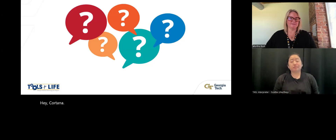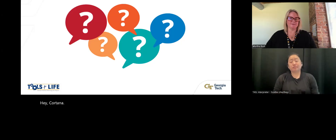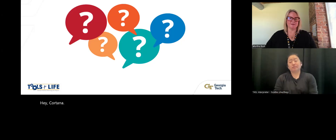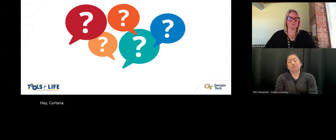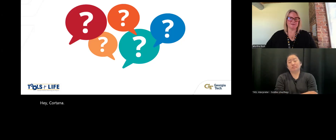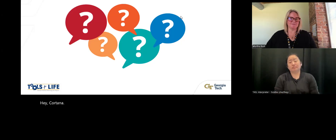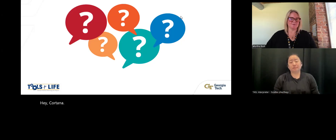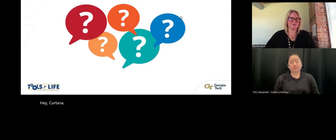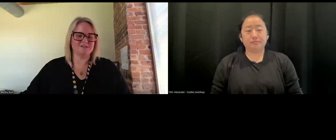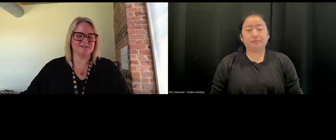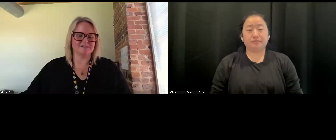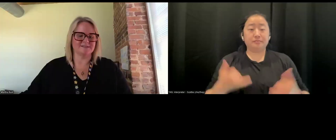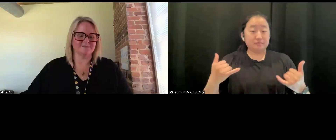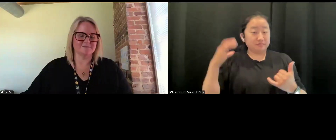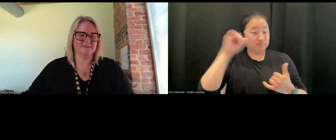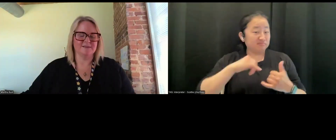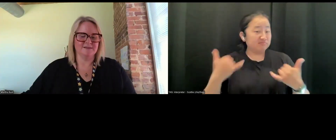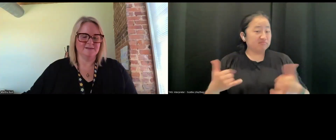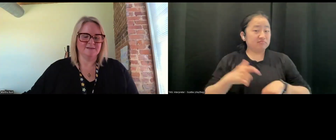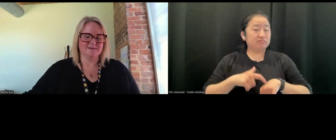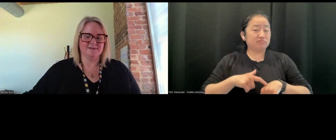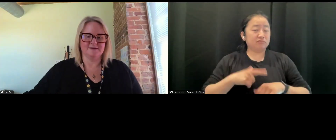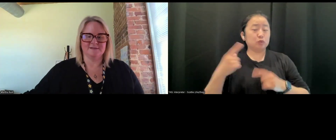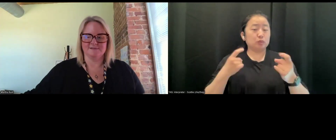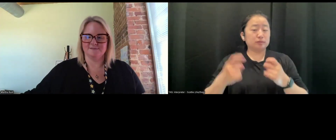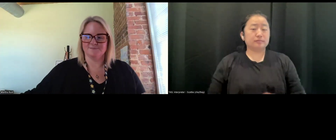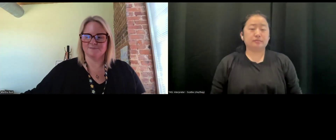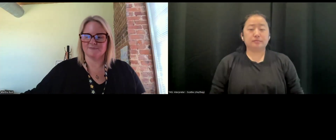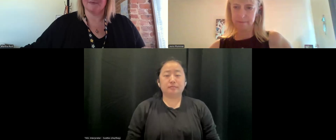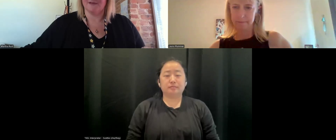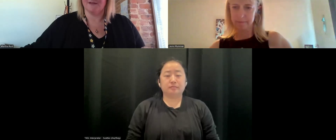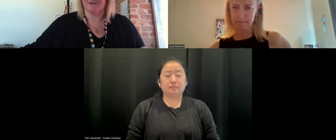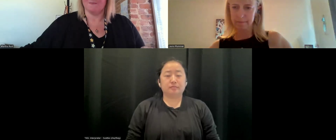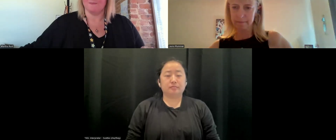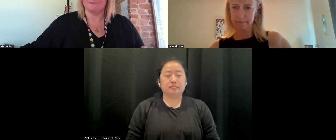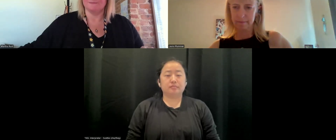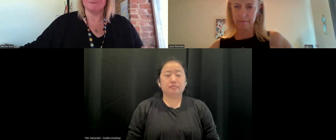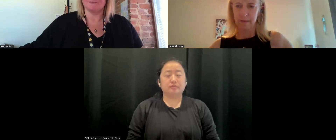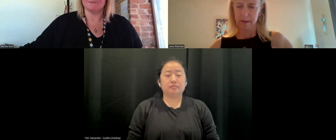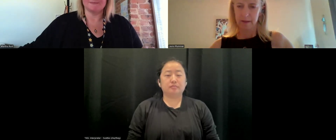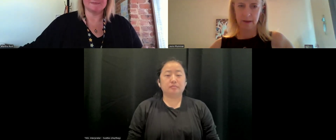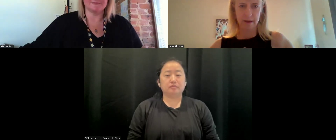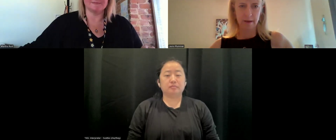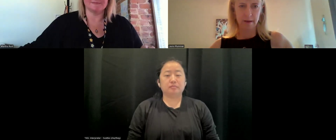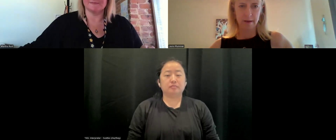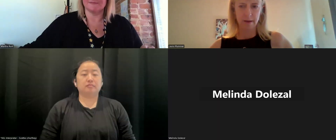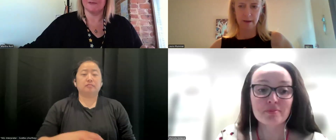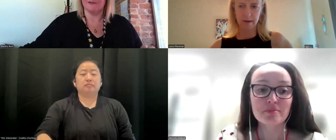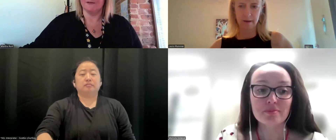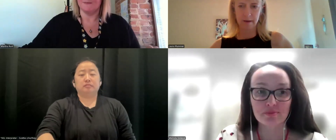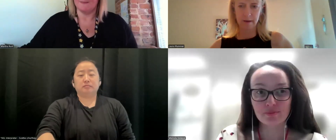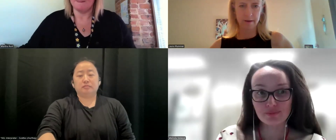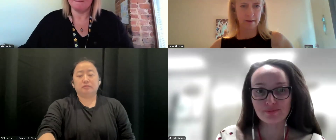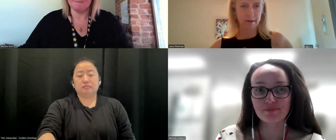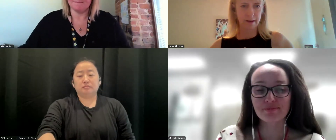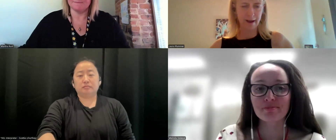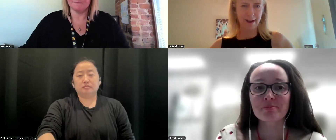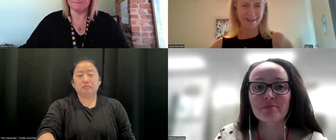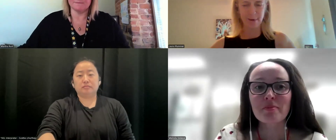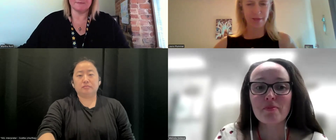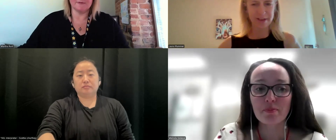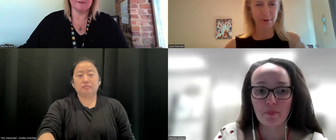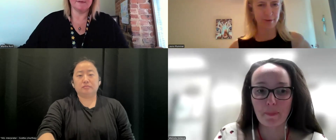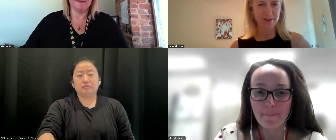I guess we can open it up for questions. >> Laura: Well, thank you.